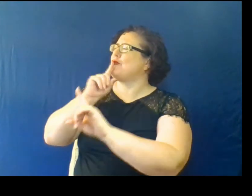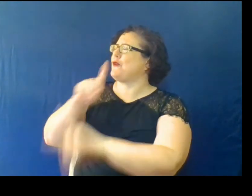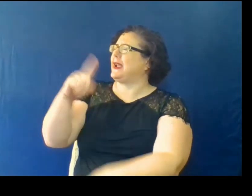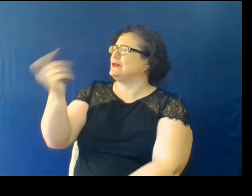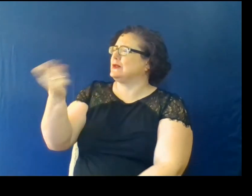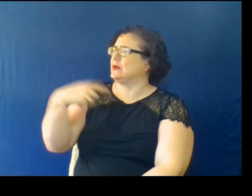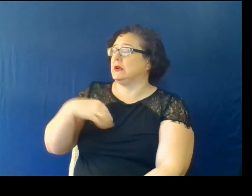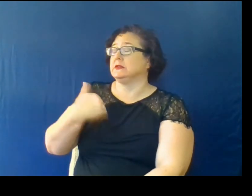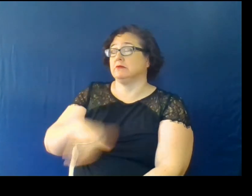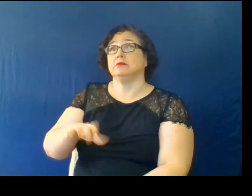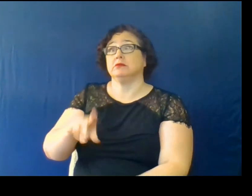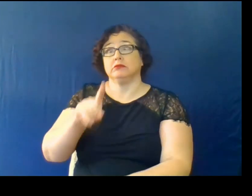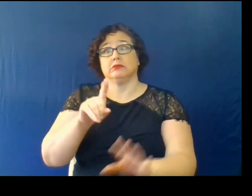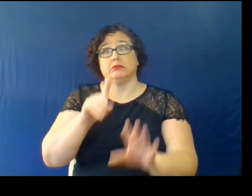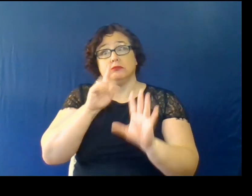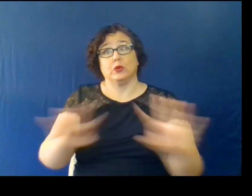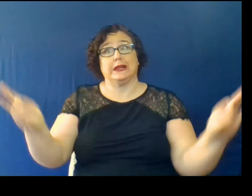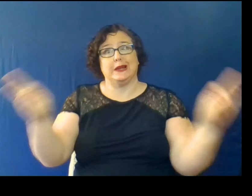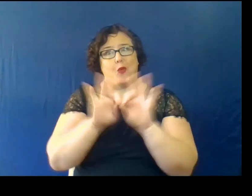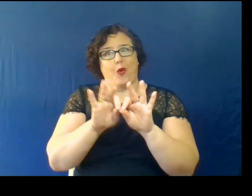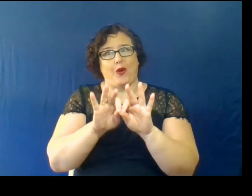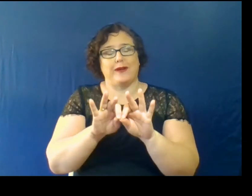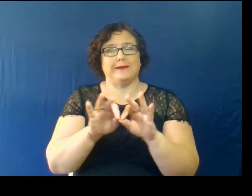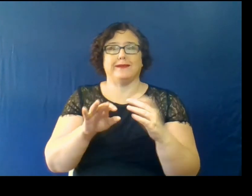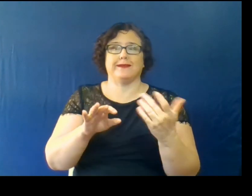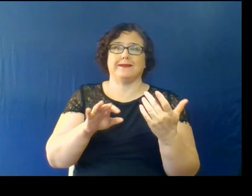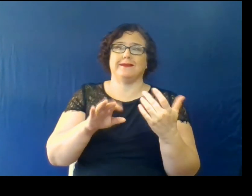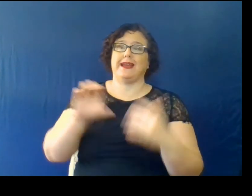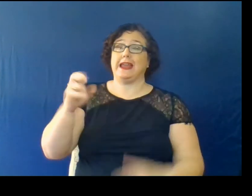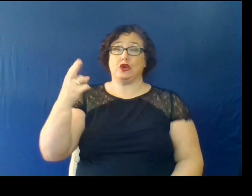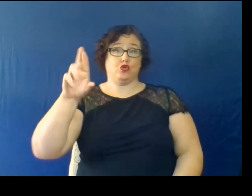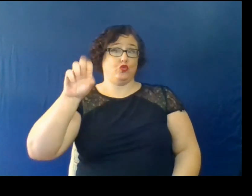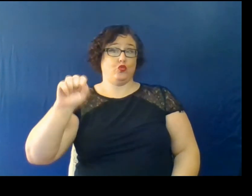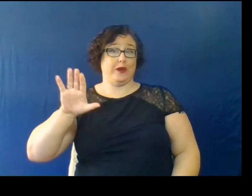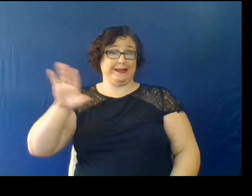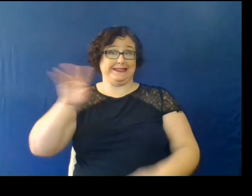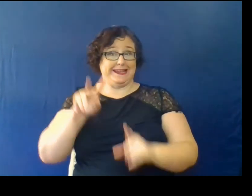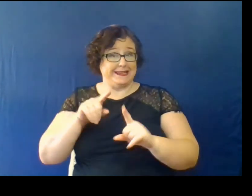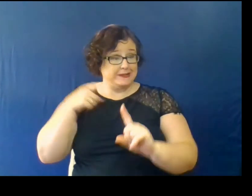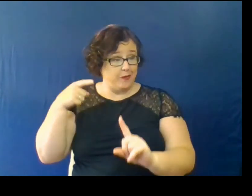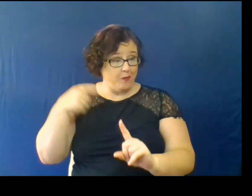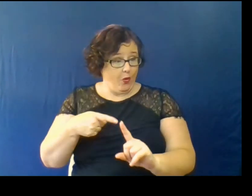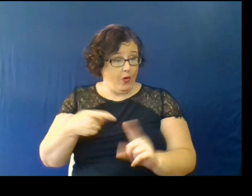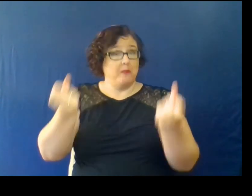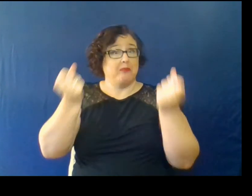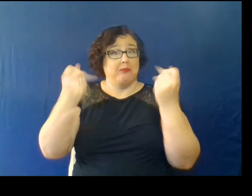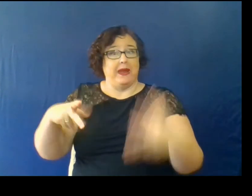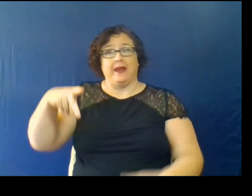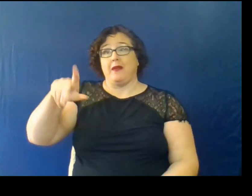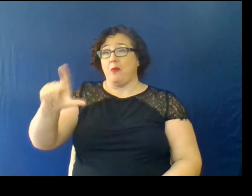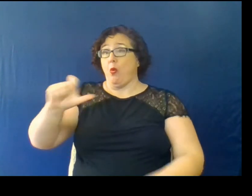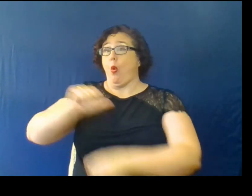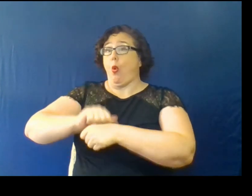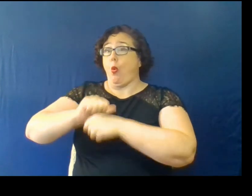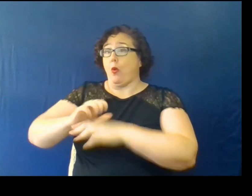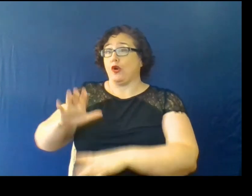really important one. And to Chris's point because many of the poll workers are volunteers they're